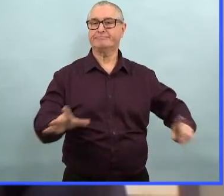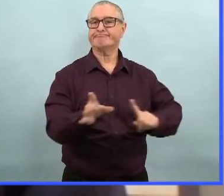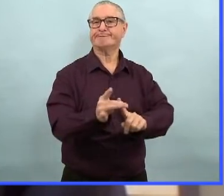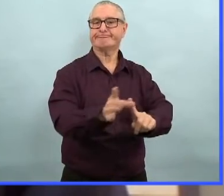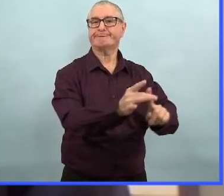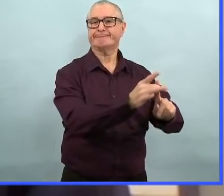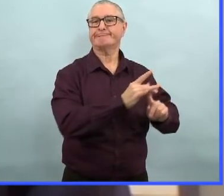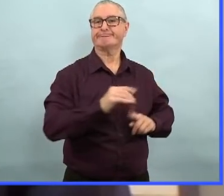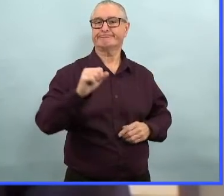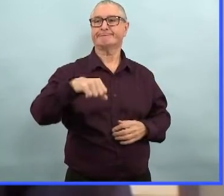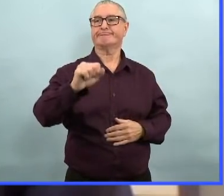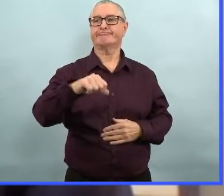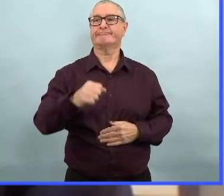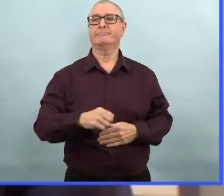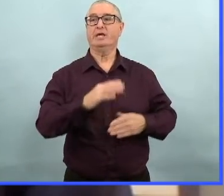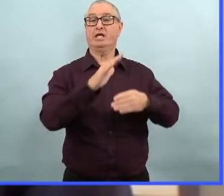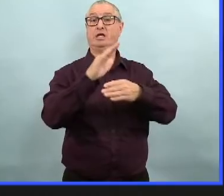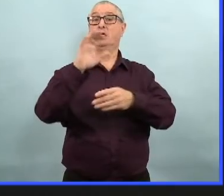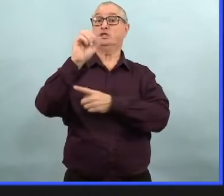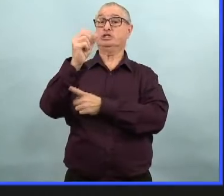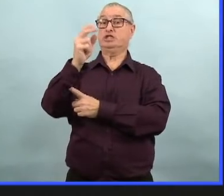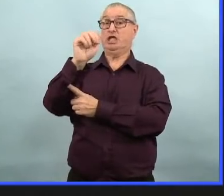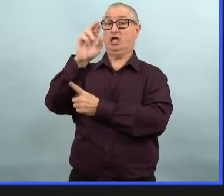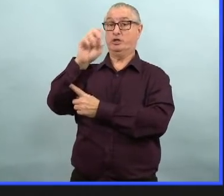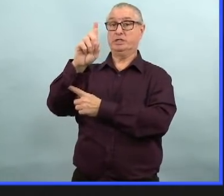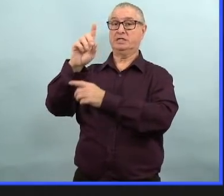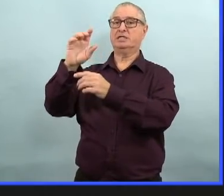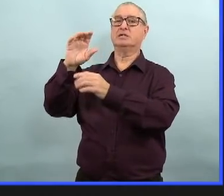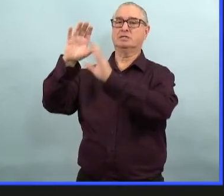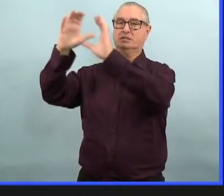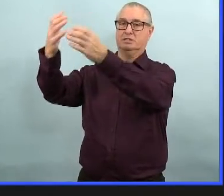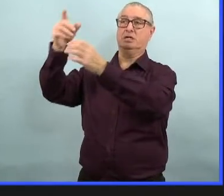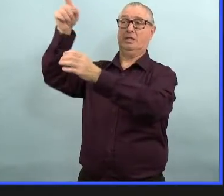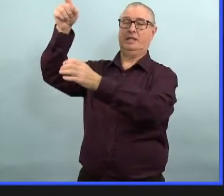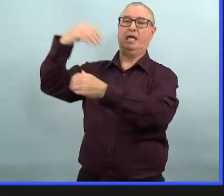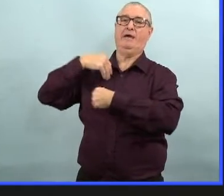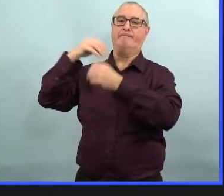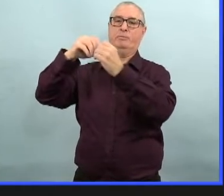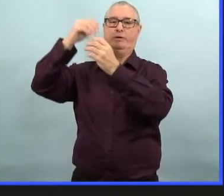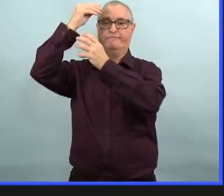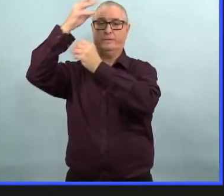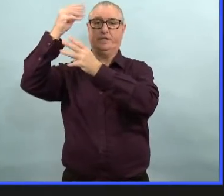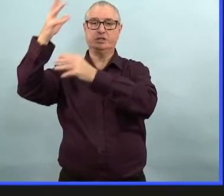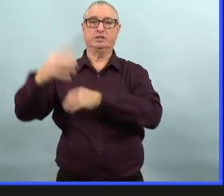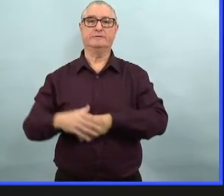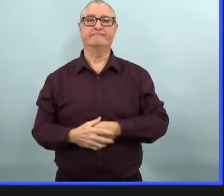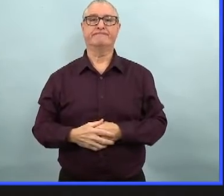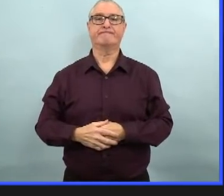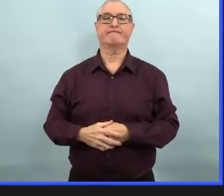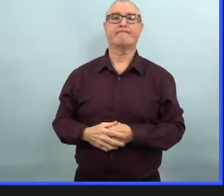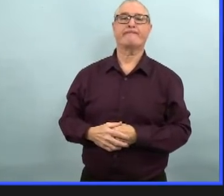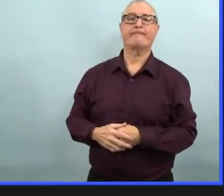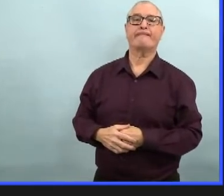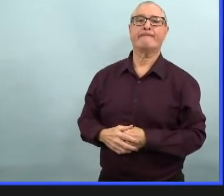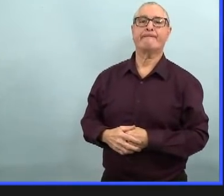the details on that okay and just for just for scientific purposes uh there's an awful